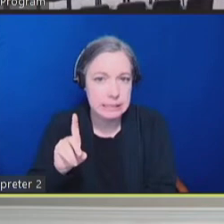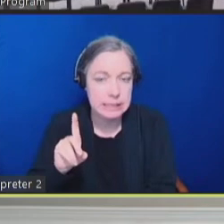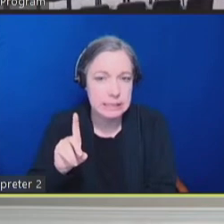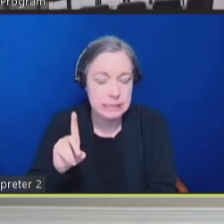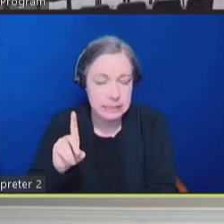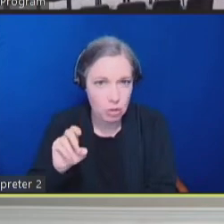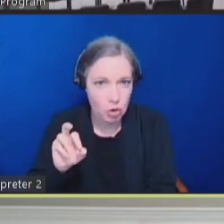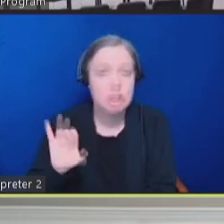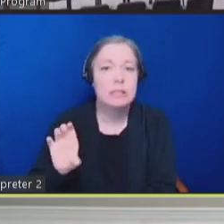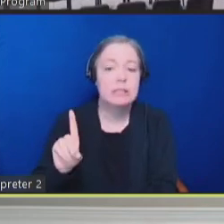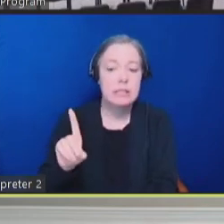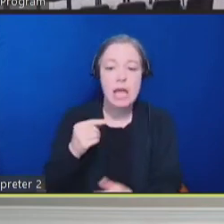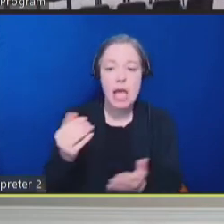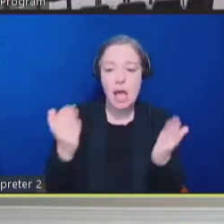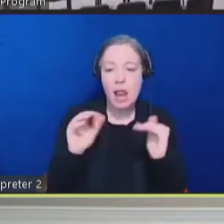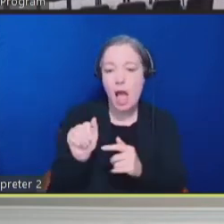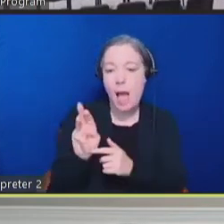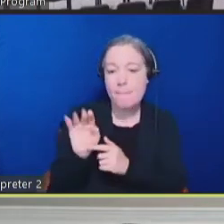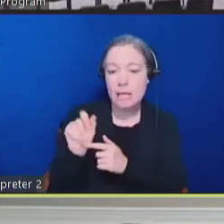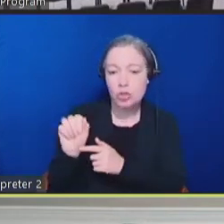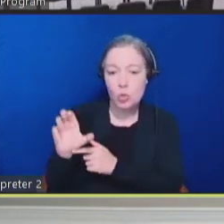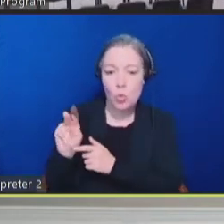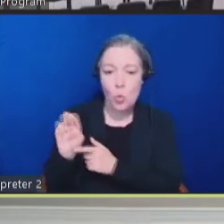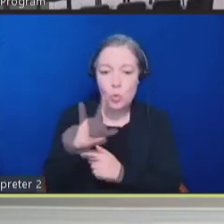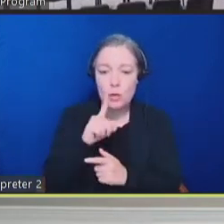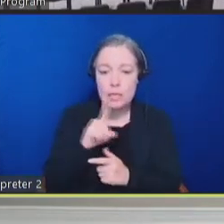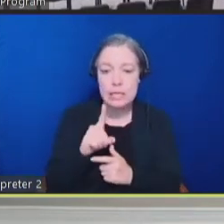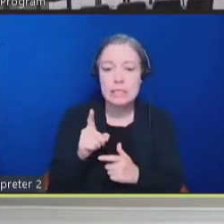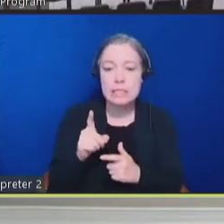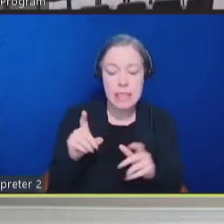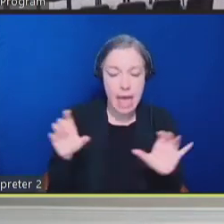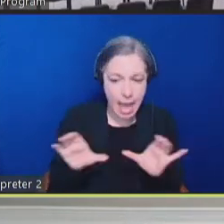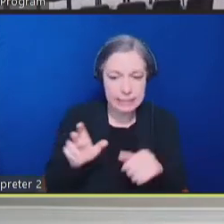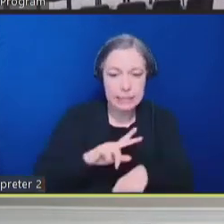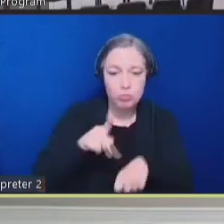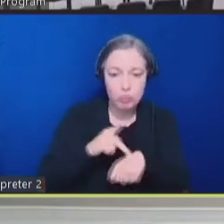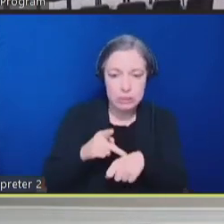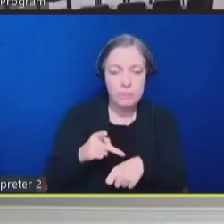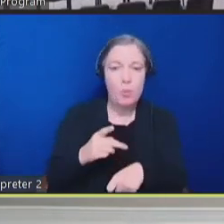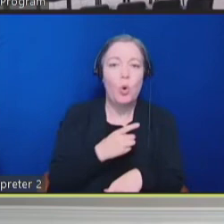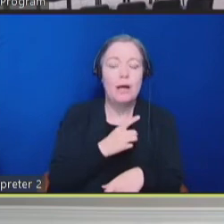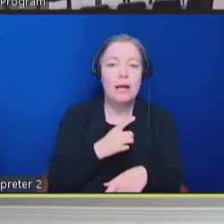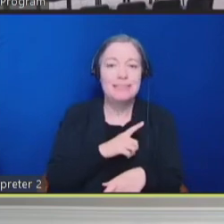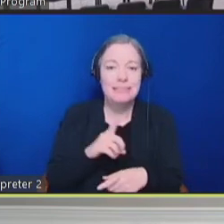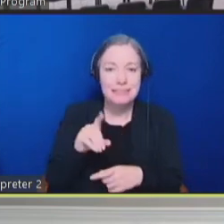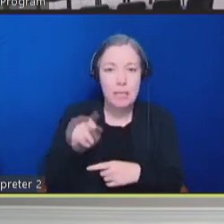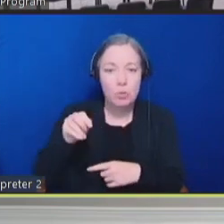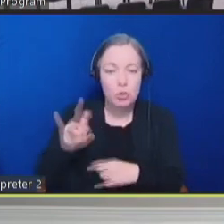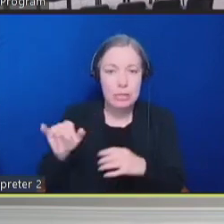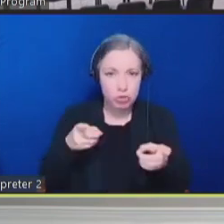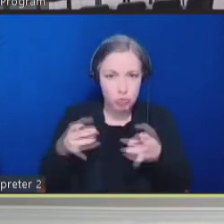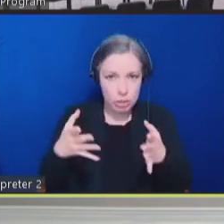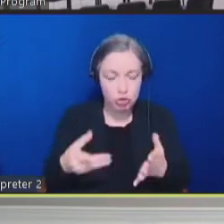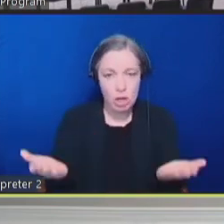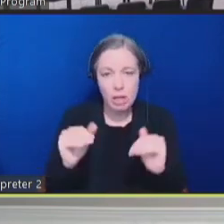as the acting principal deputy director. And Dr. David Wentworth is now serving as the permanent